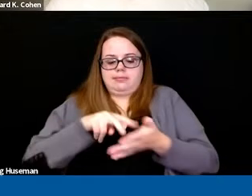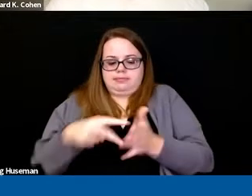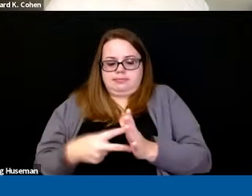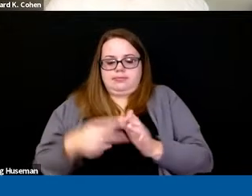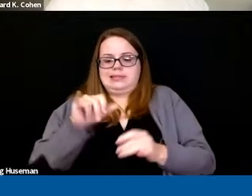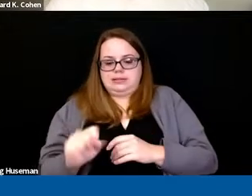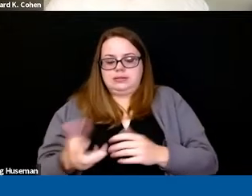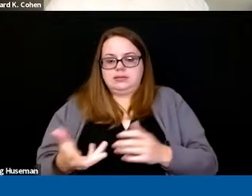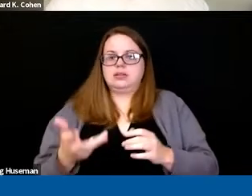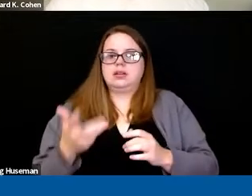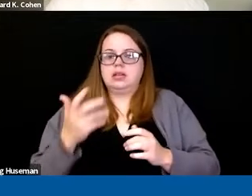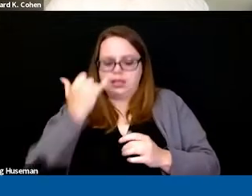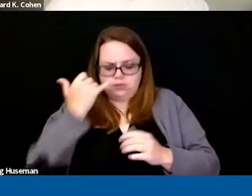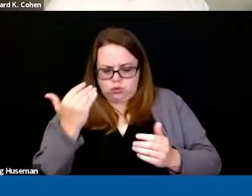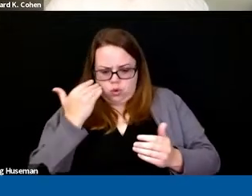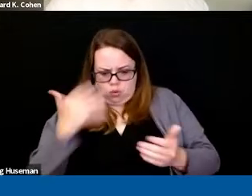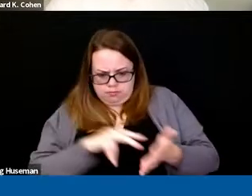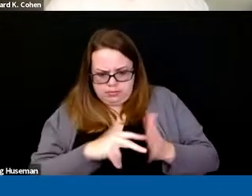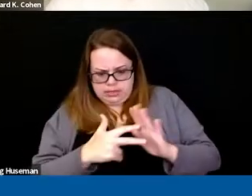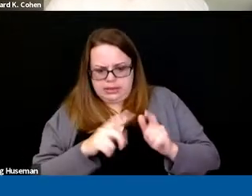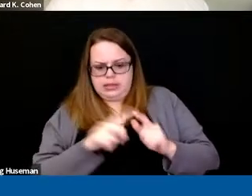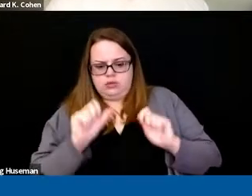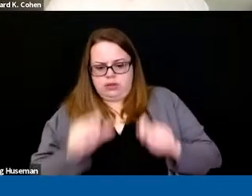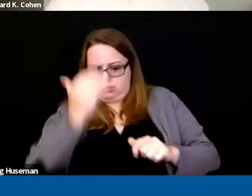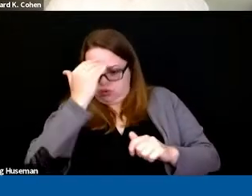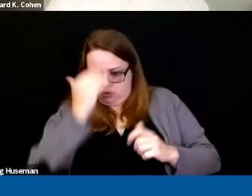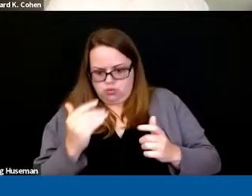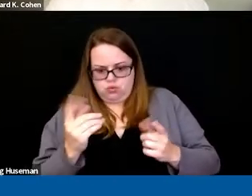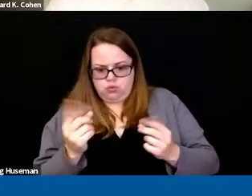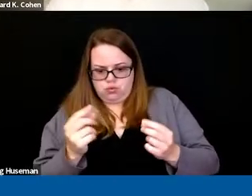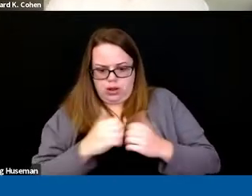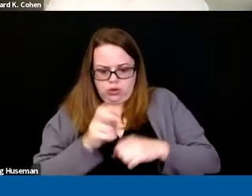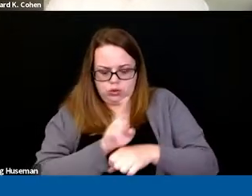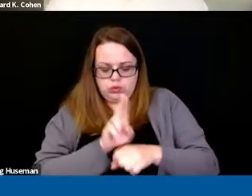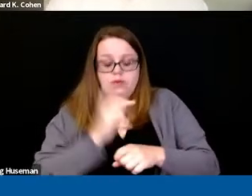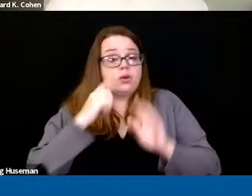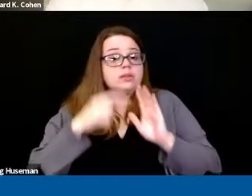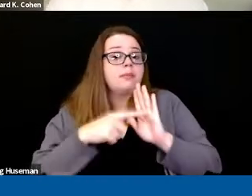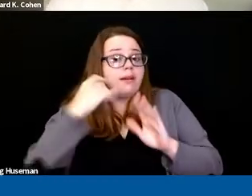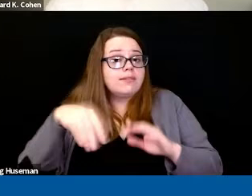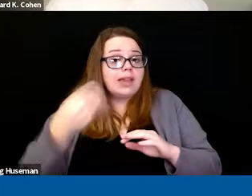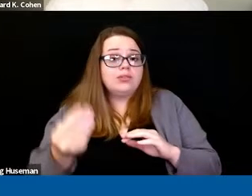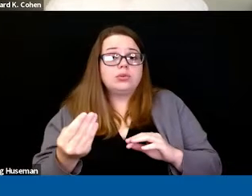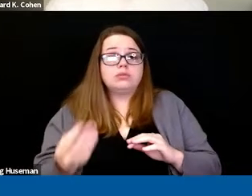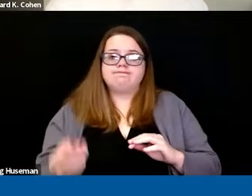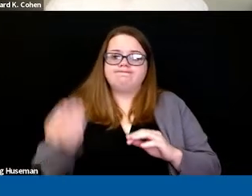then you know how to use it and what the expected result will be. For example, if I was to hand you an object and tell you it's a fork,